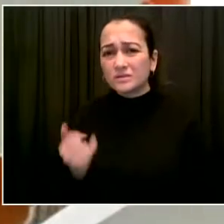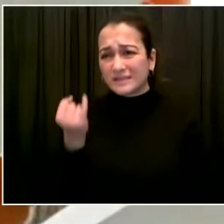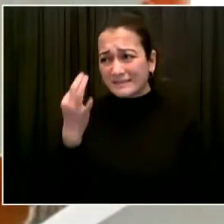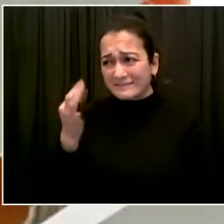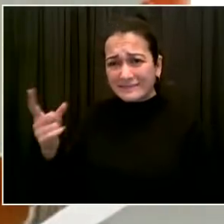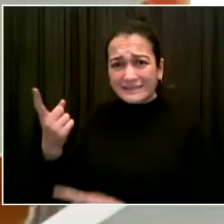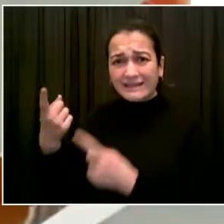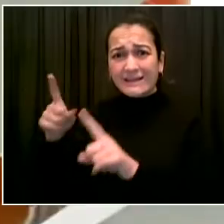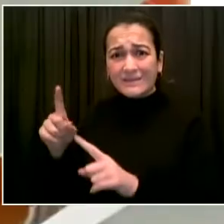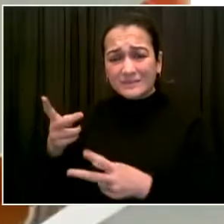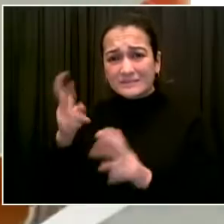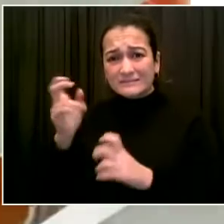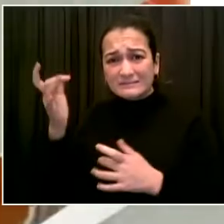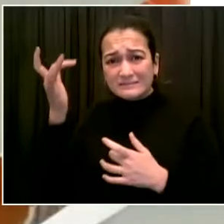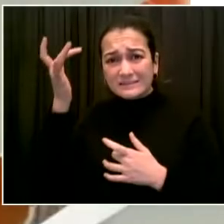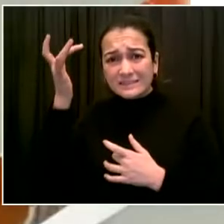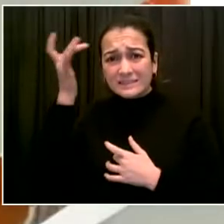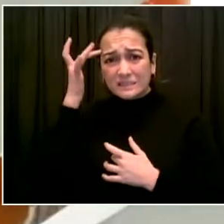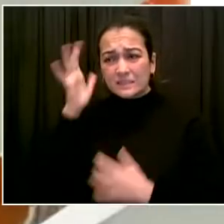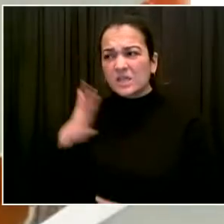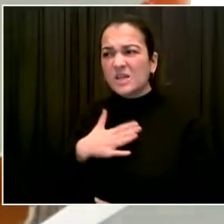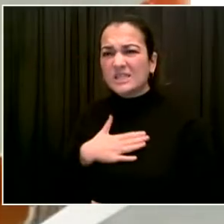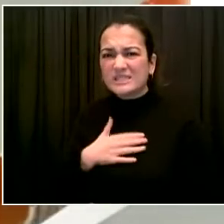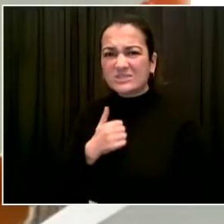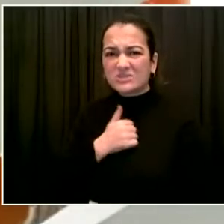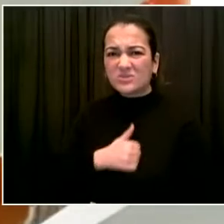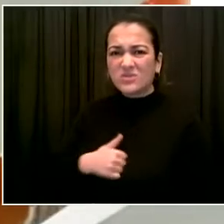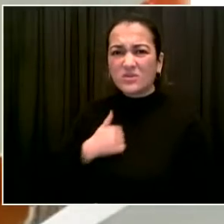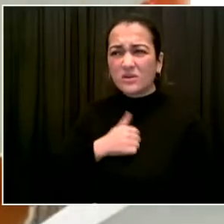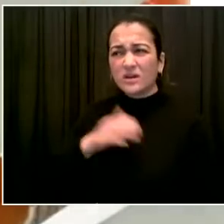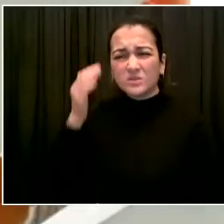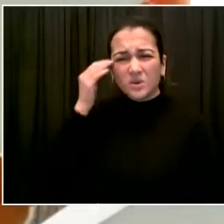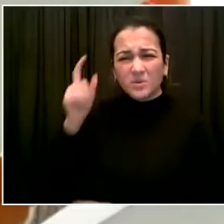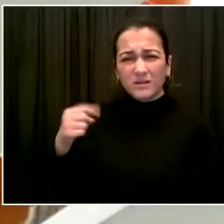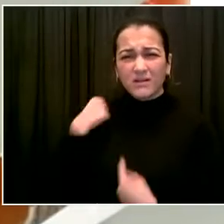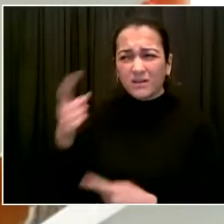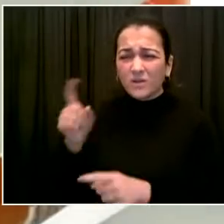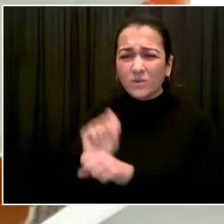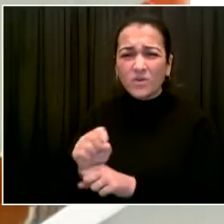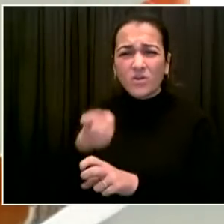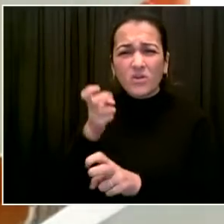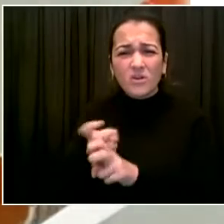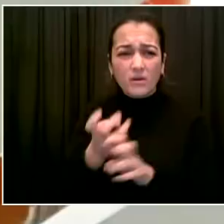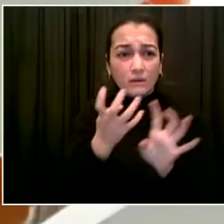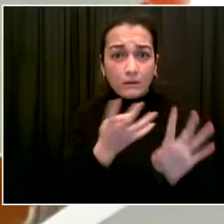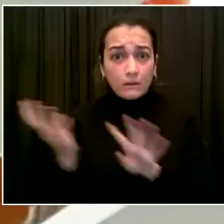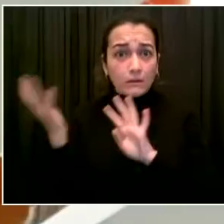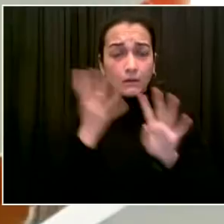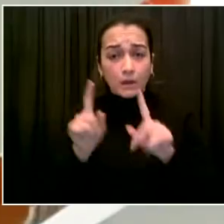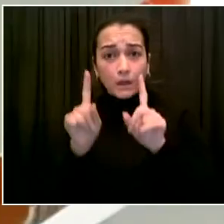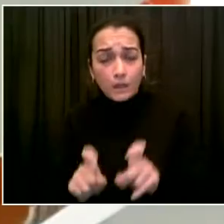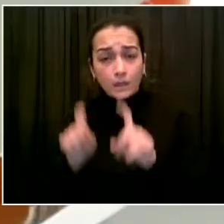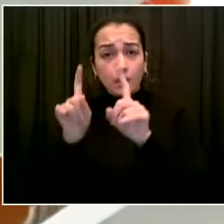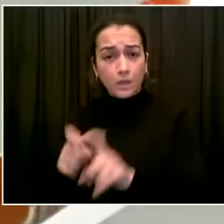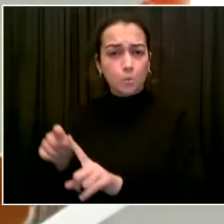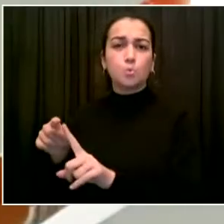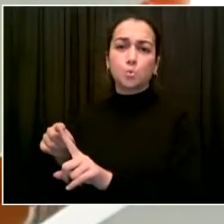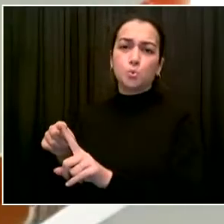OF OUR STAFF AND THEY E ARDOING SO MUCH FOR THE CITY AND I'M